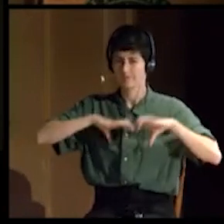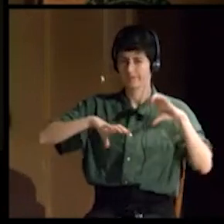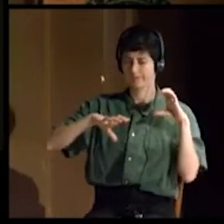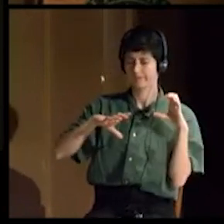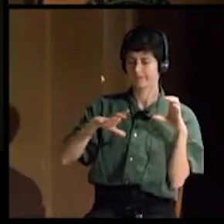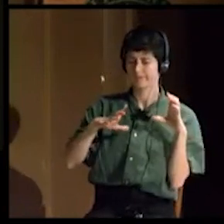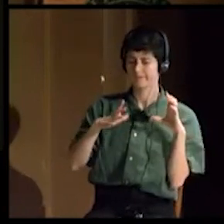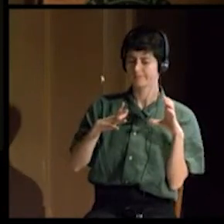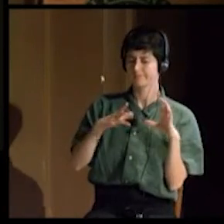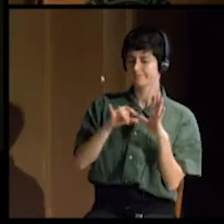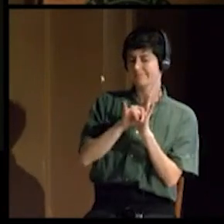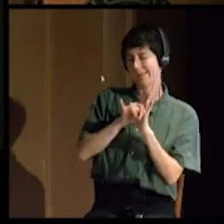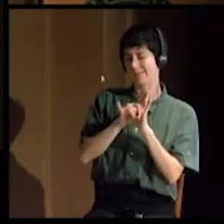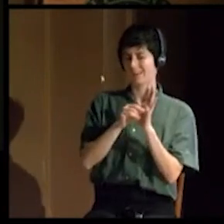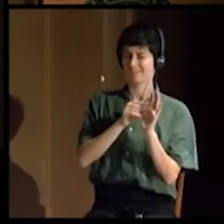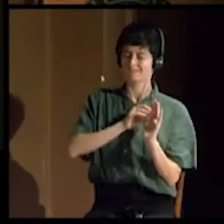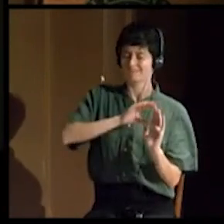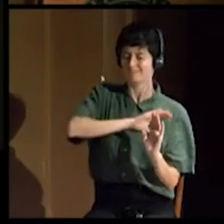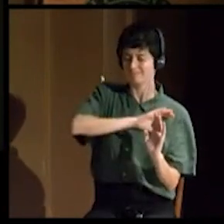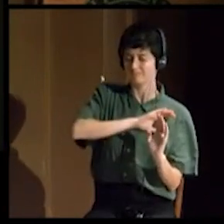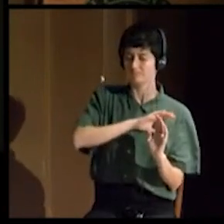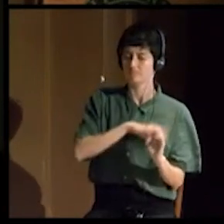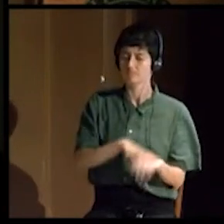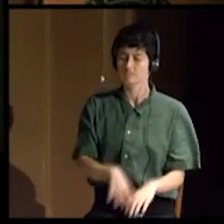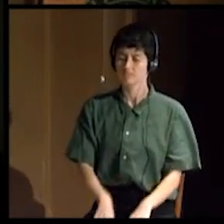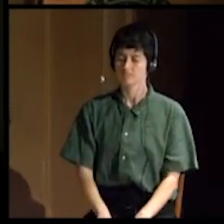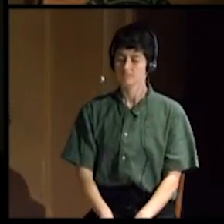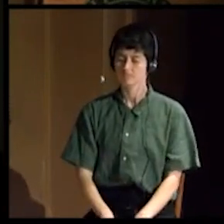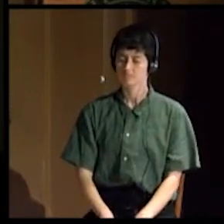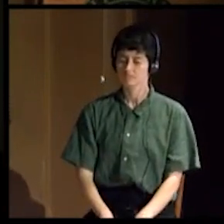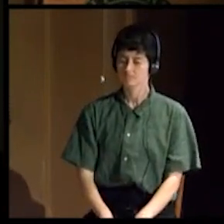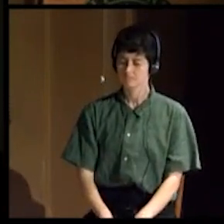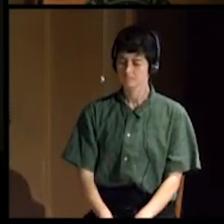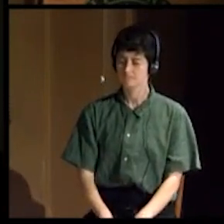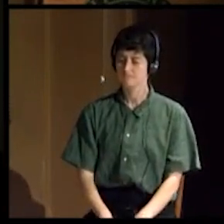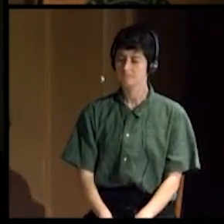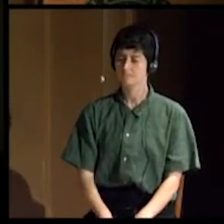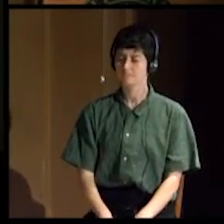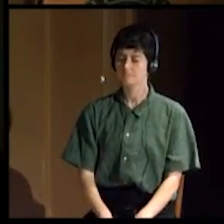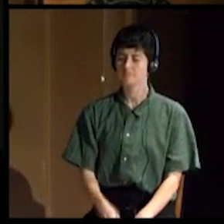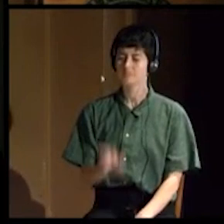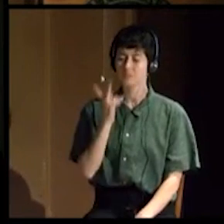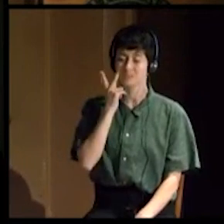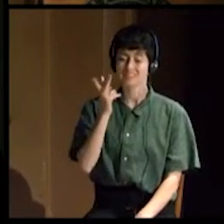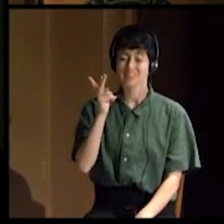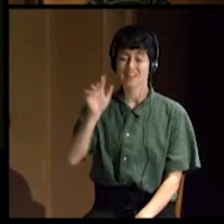they have this unique kind of seagull shape, right? The aplites have this rounded shape in terms